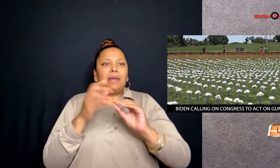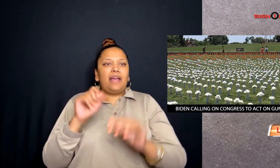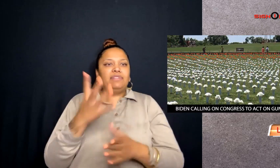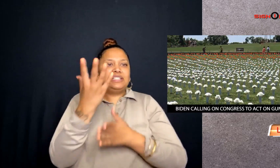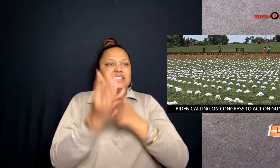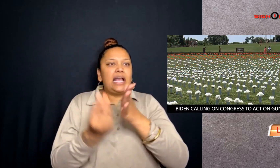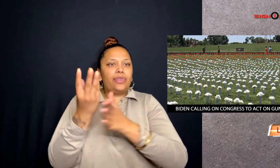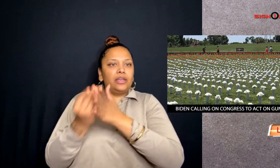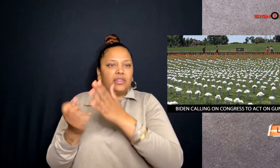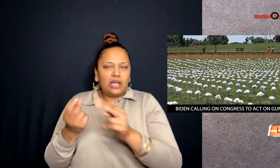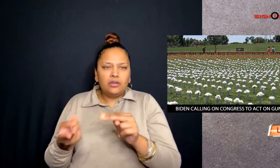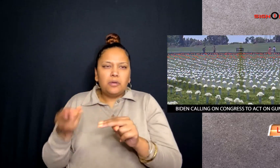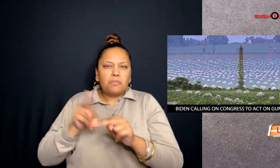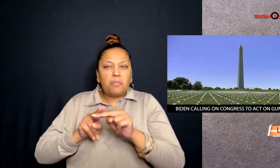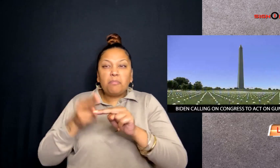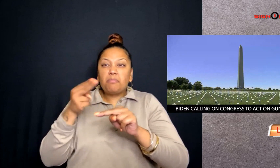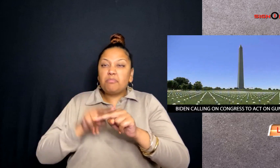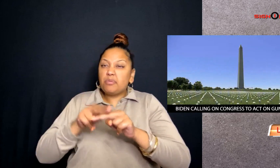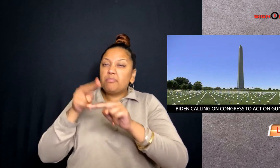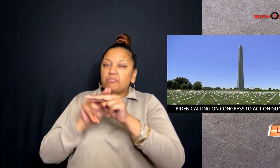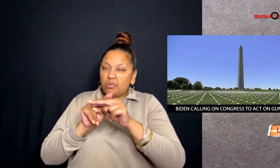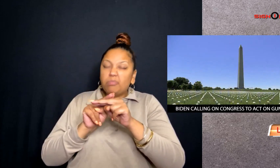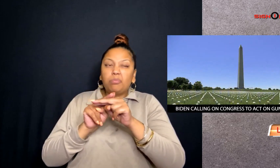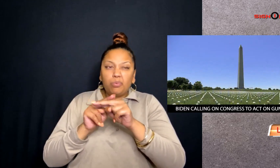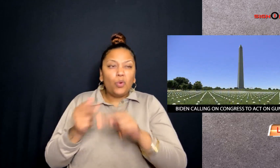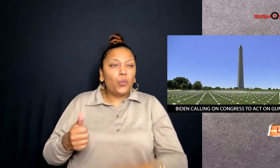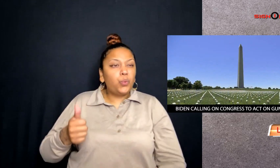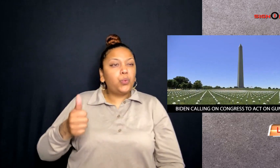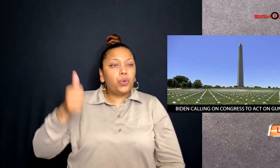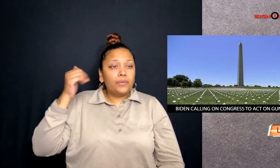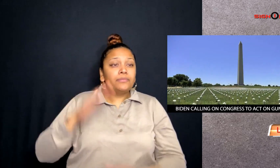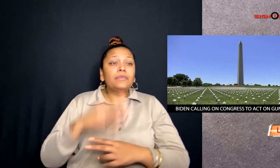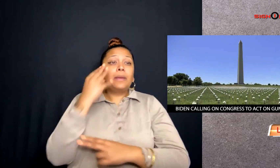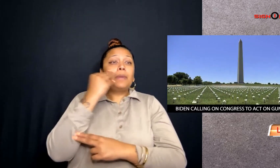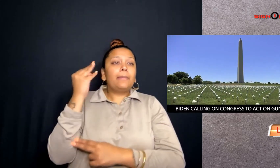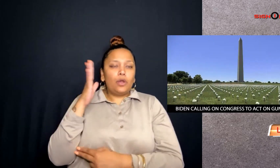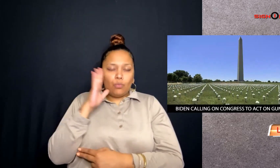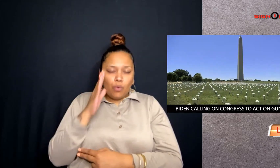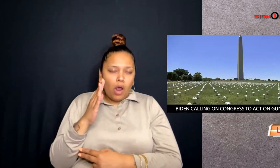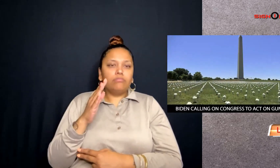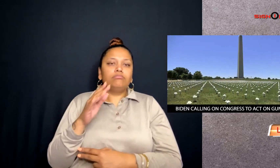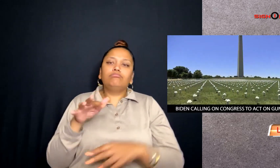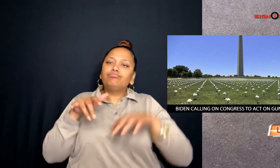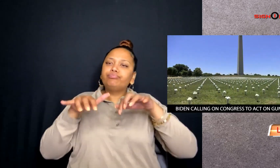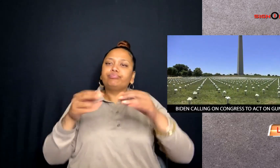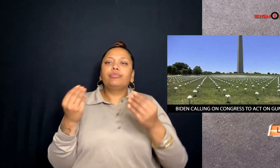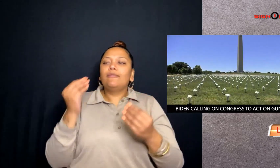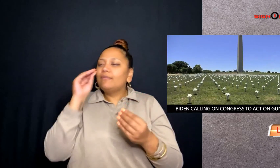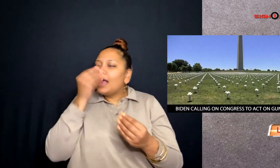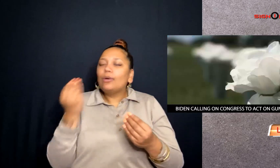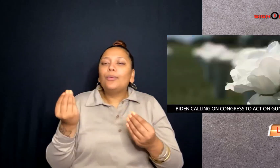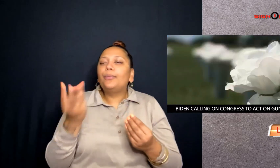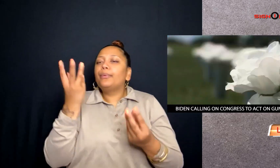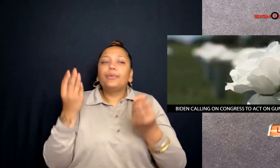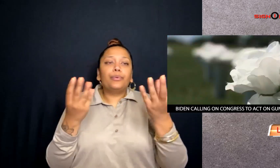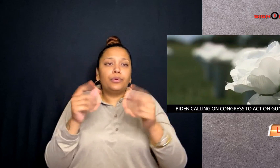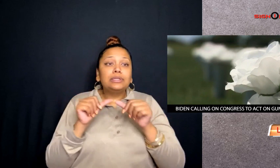are orange to show the number of deaths is increasing the memorial will be up until June